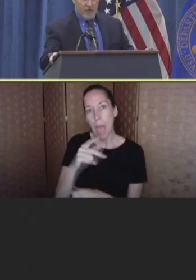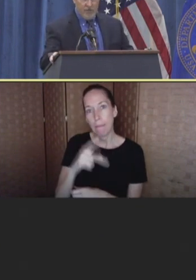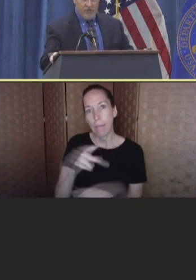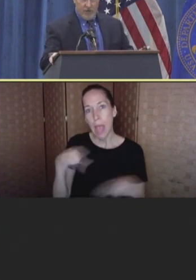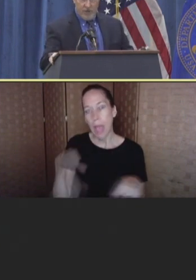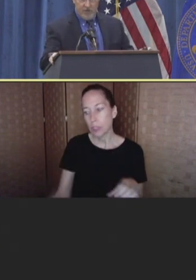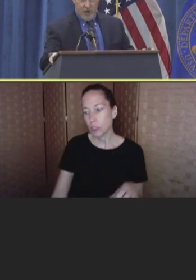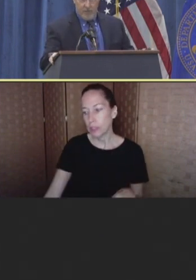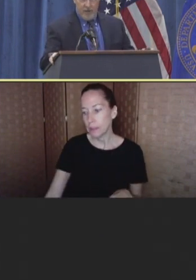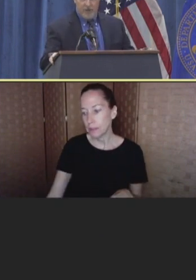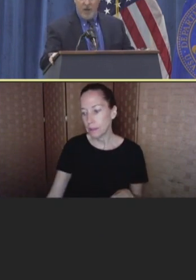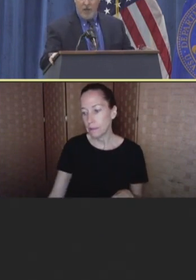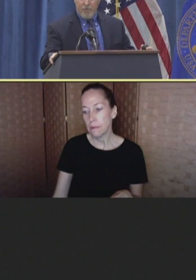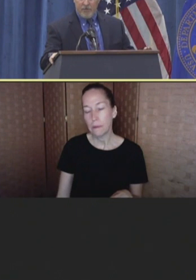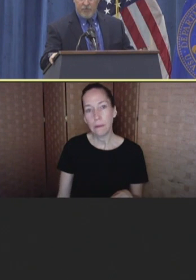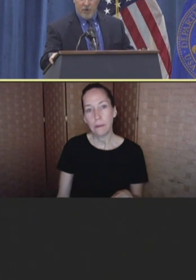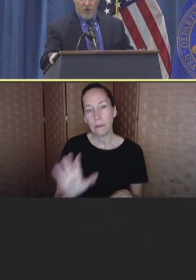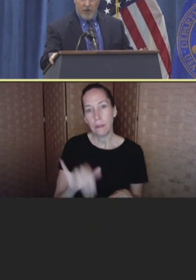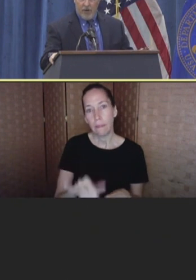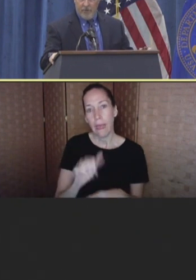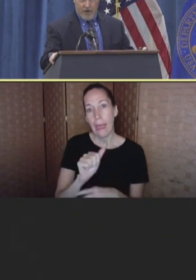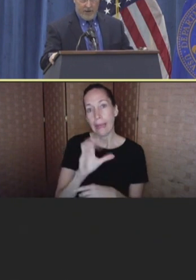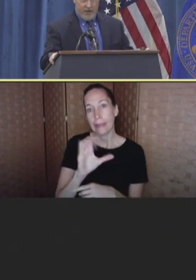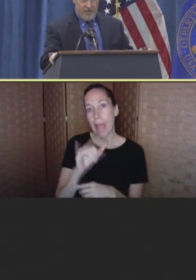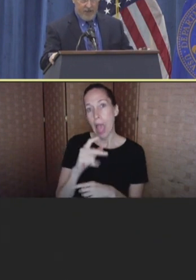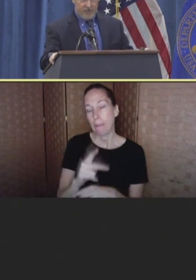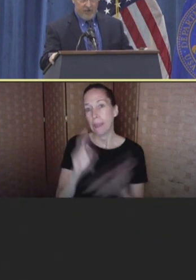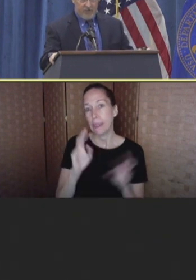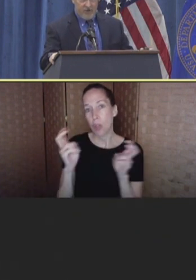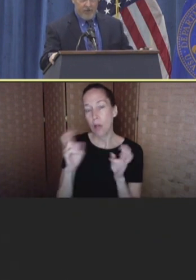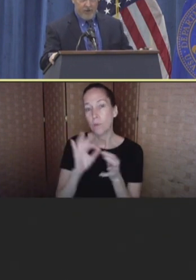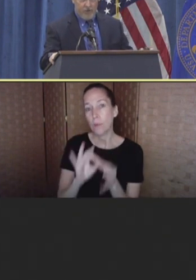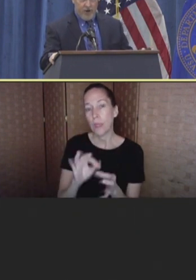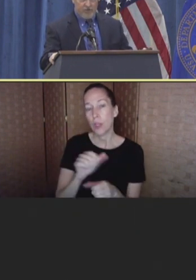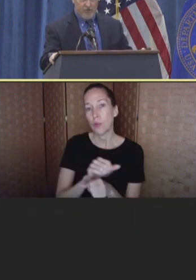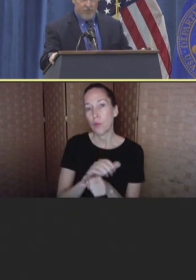These are the ACIP topics regarding COVID-19 vaccines that have been addressed from June